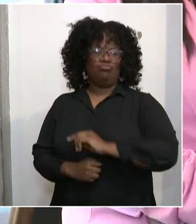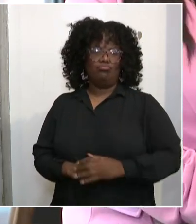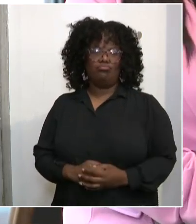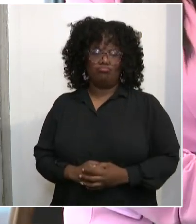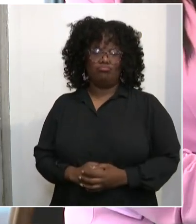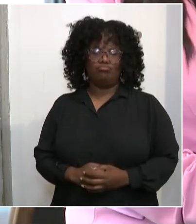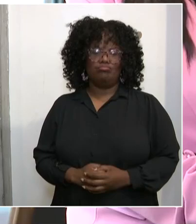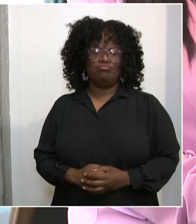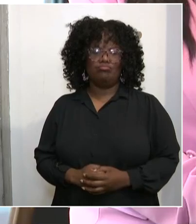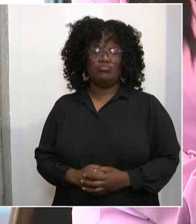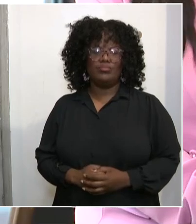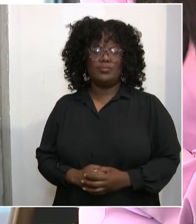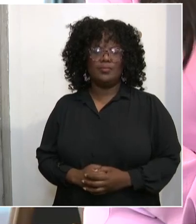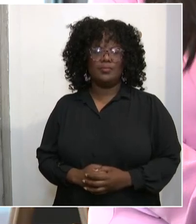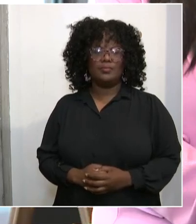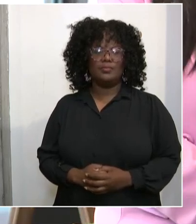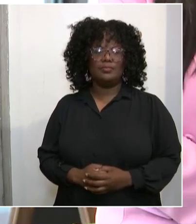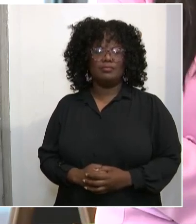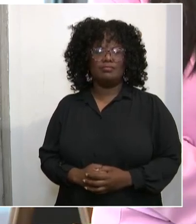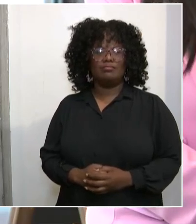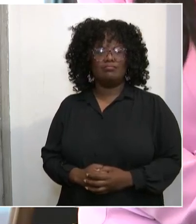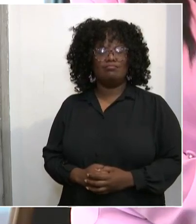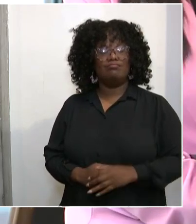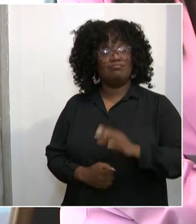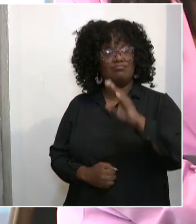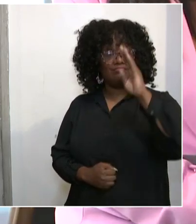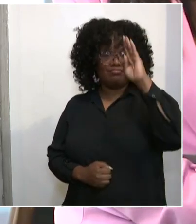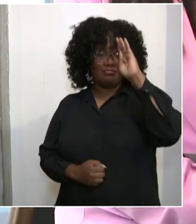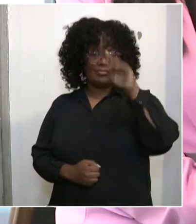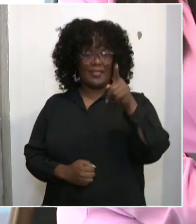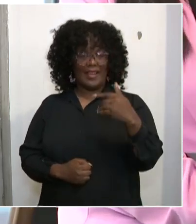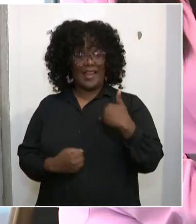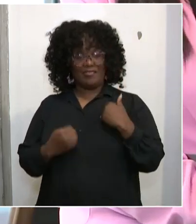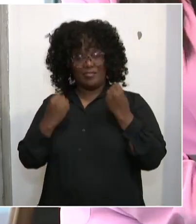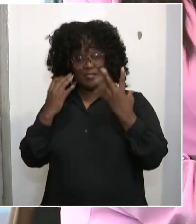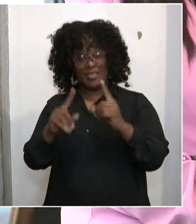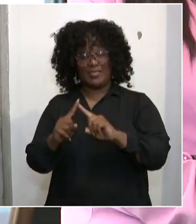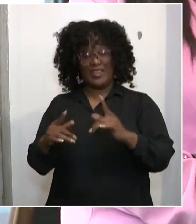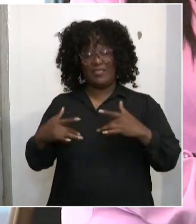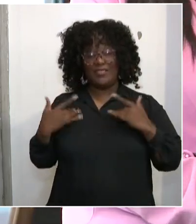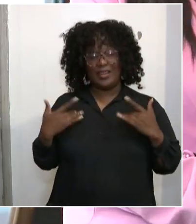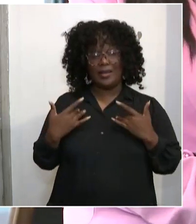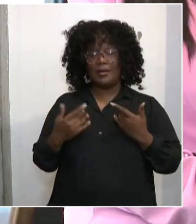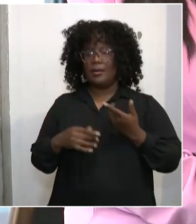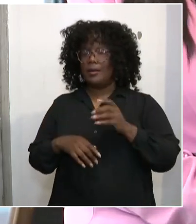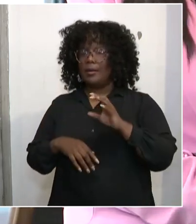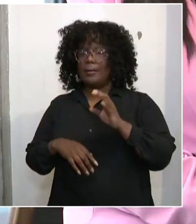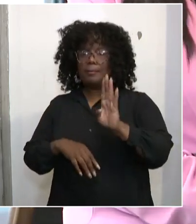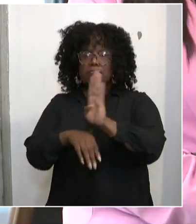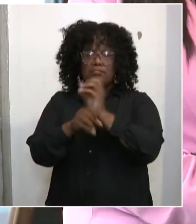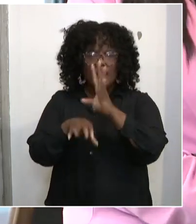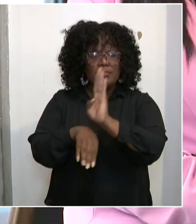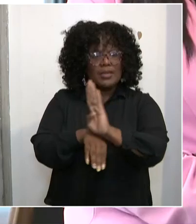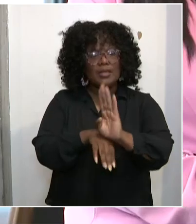I know last week you spoke to touching base with businesses just in. You know, doing their part as well if you got a chance to do that with um